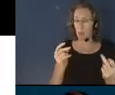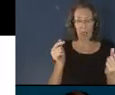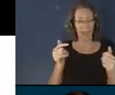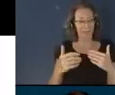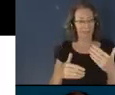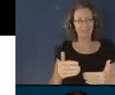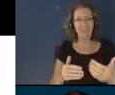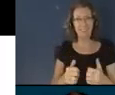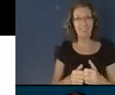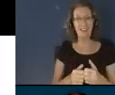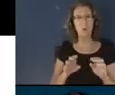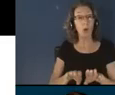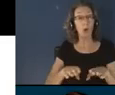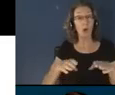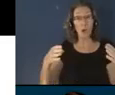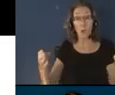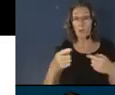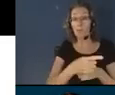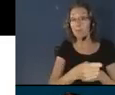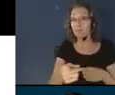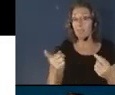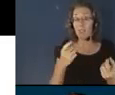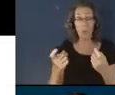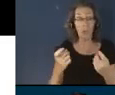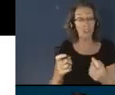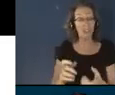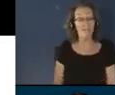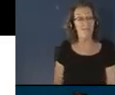I want to open up any sort of questions anybody has.